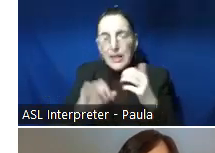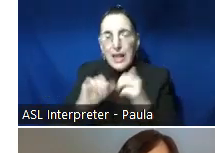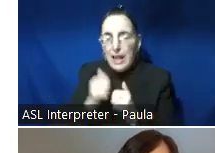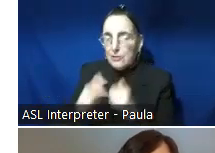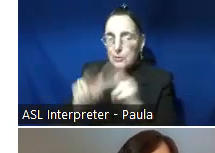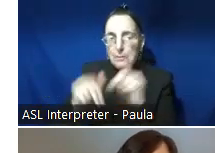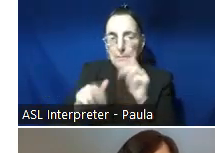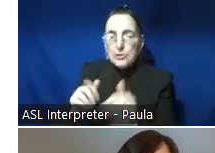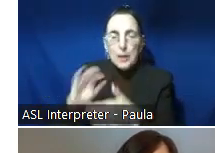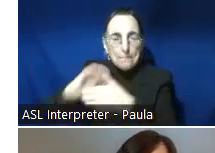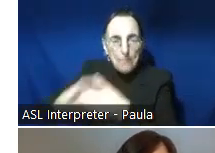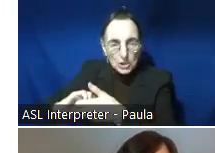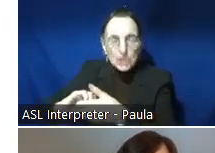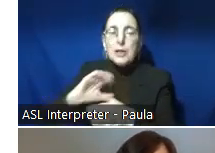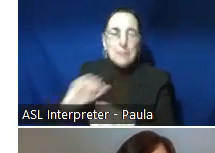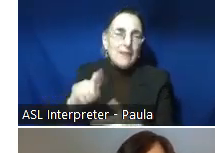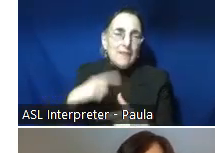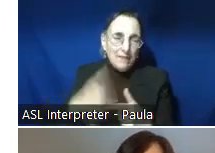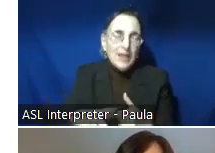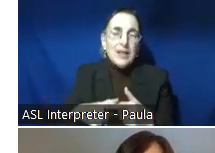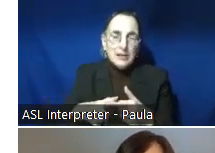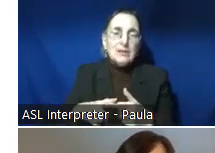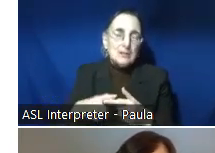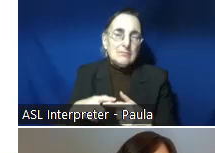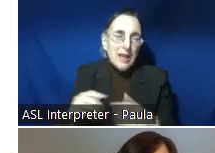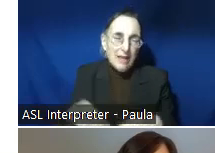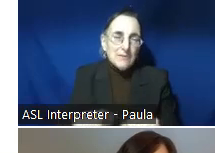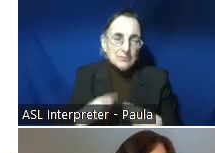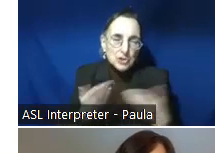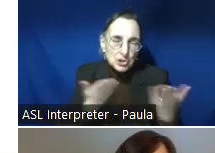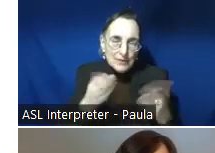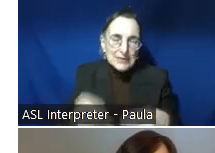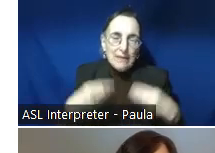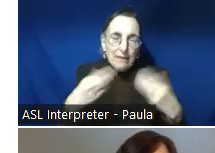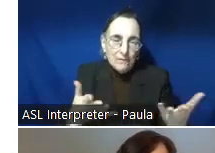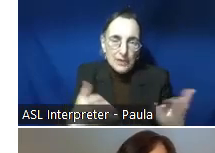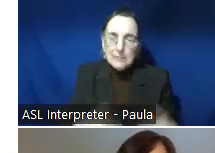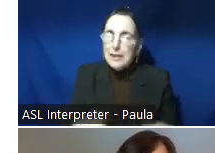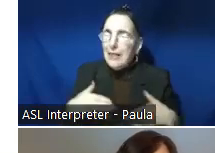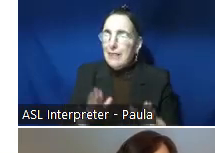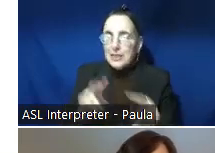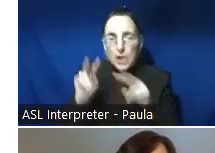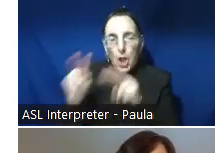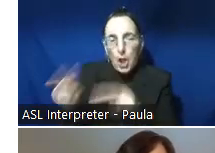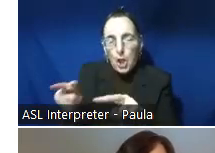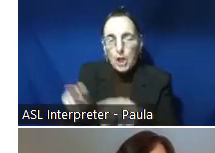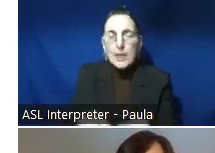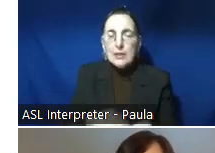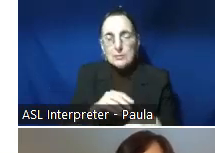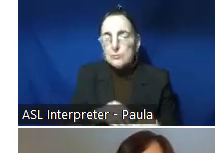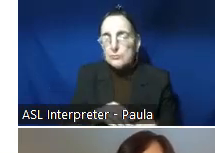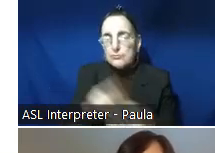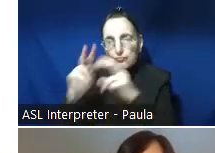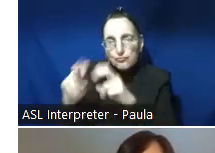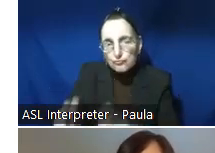Let's take a closer look at each one of the action guides. Next slide. Focusing on the first one,